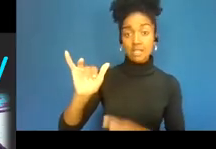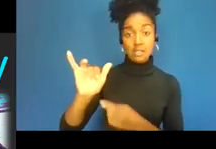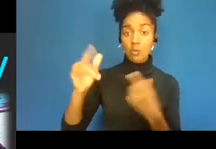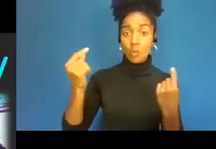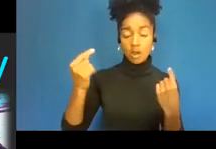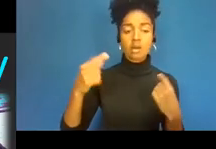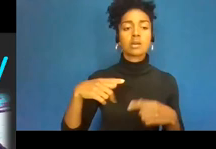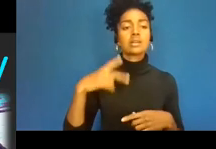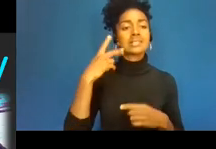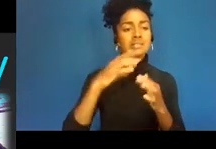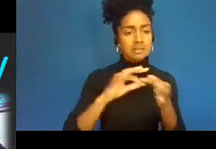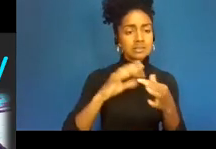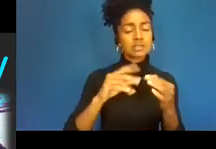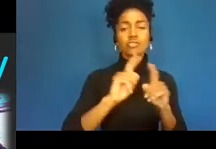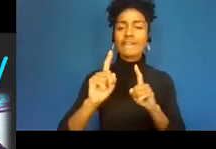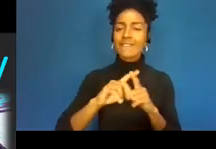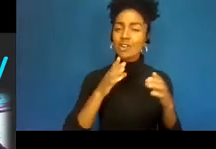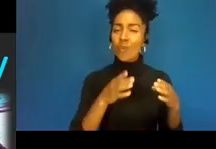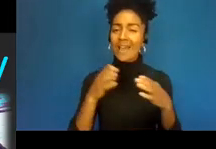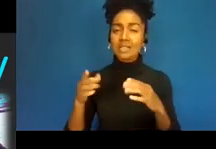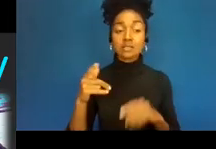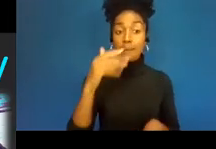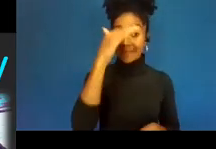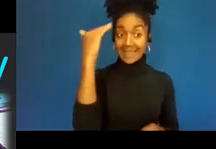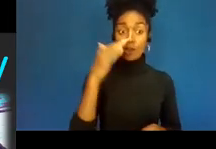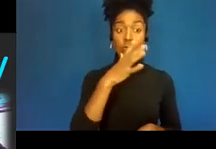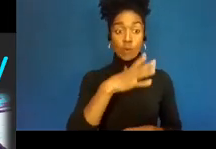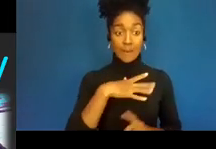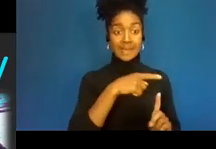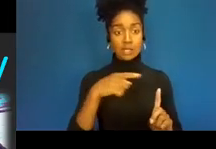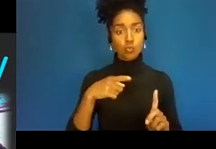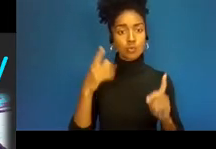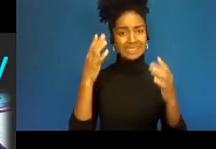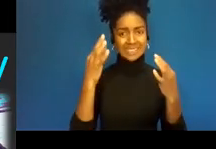who are choosing to see themselves as responsible and serious and in charge,